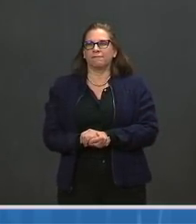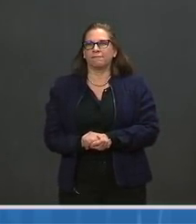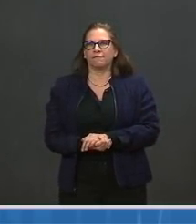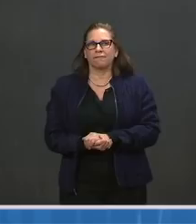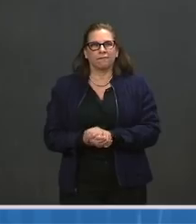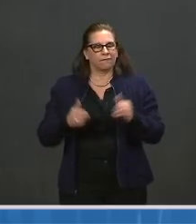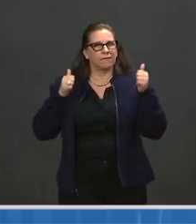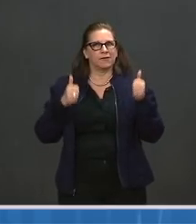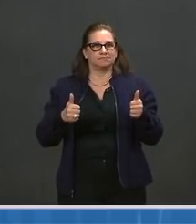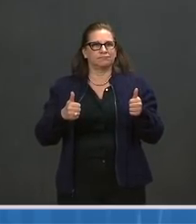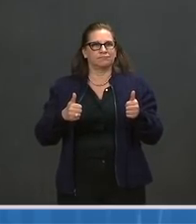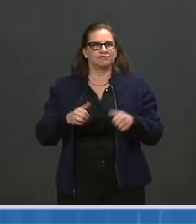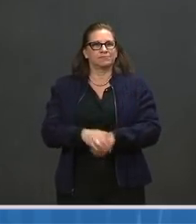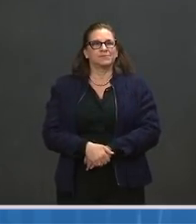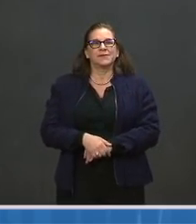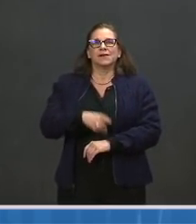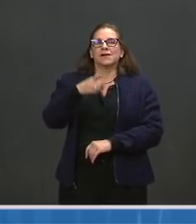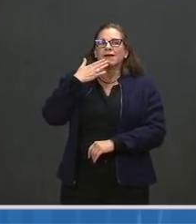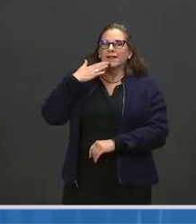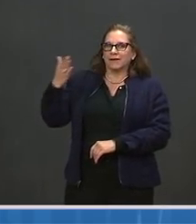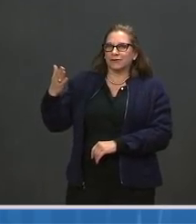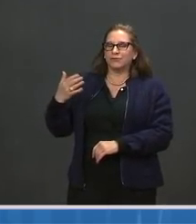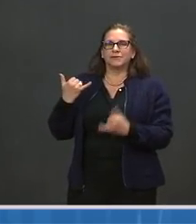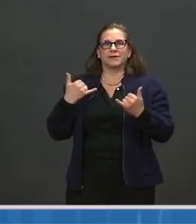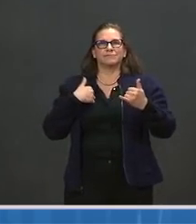Moderator: First question will go to Dan Vergano at BuzzFeed News.